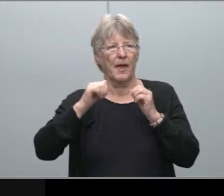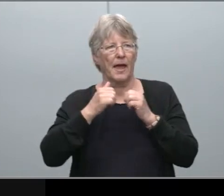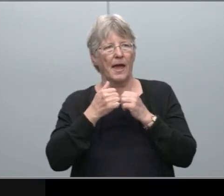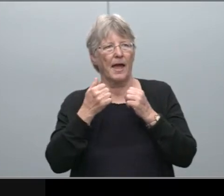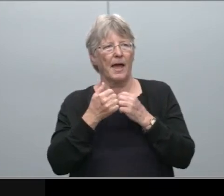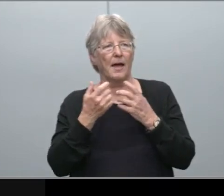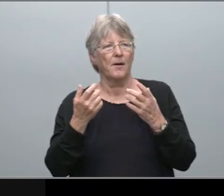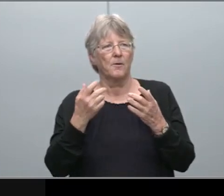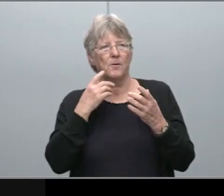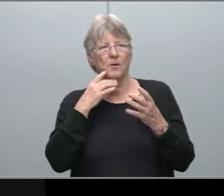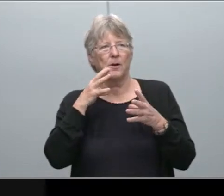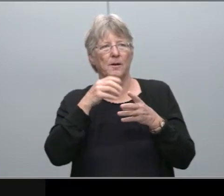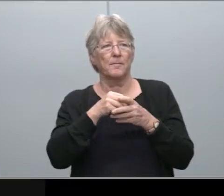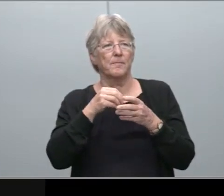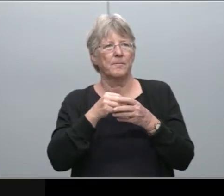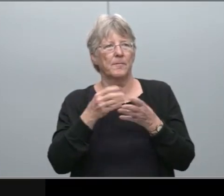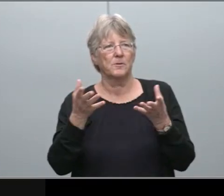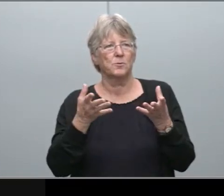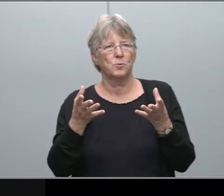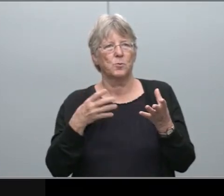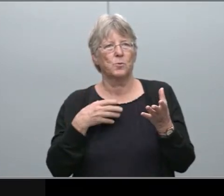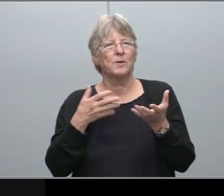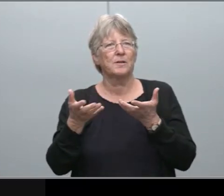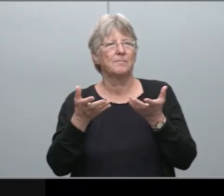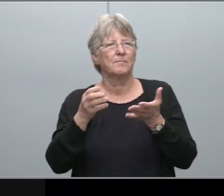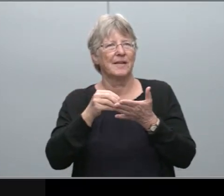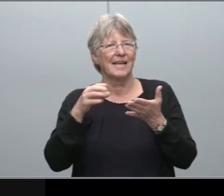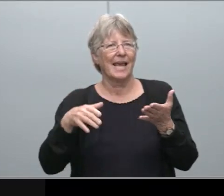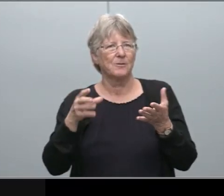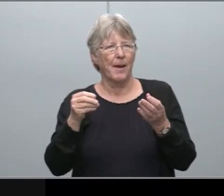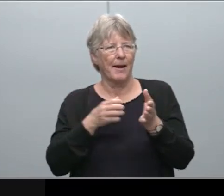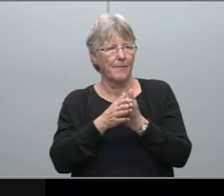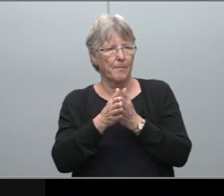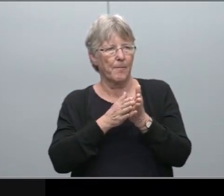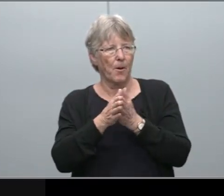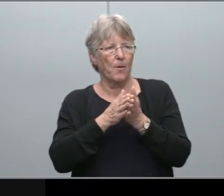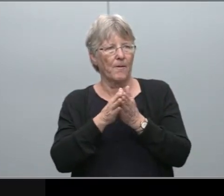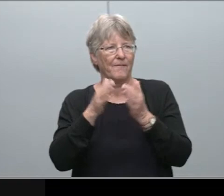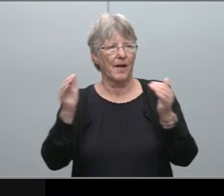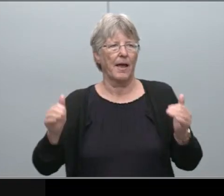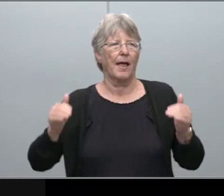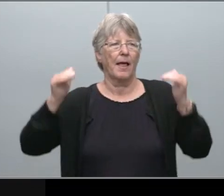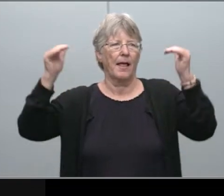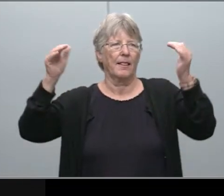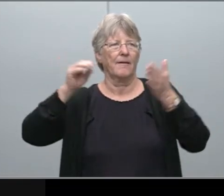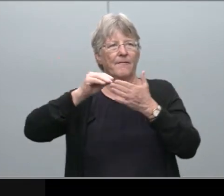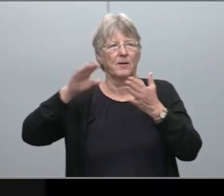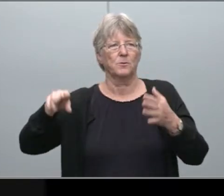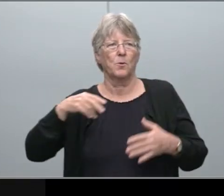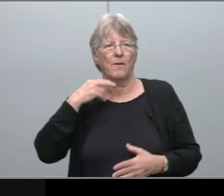and I can't speak to everything, but again, the power of sharing your thoughts here today is